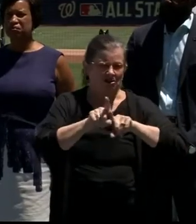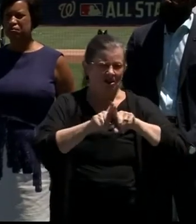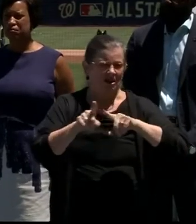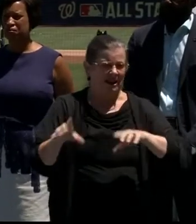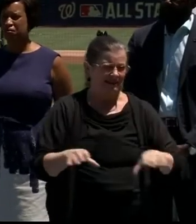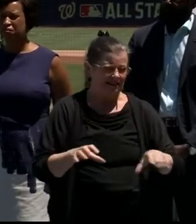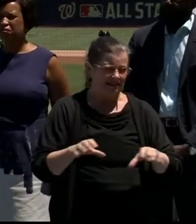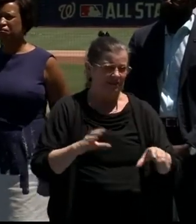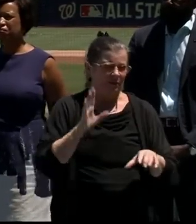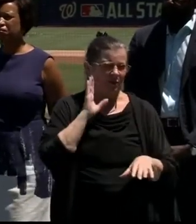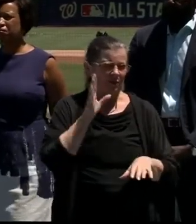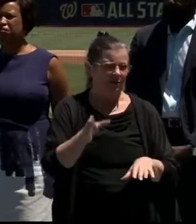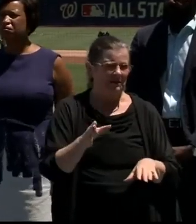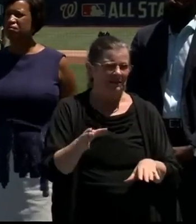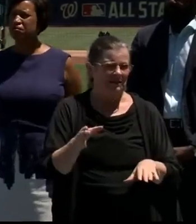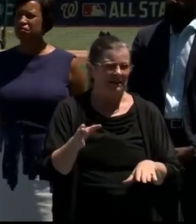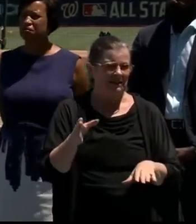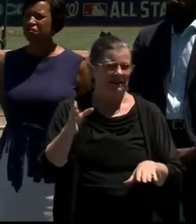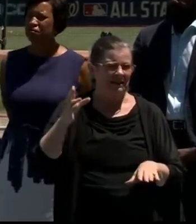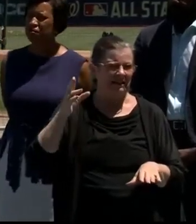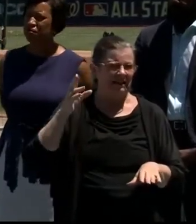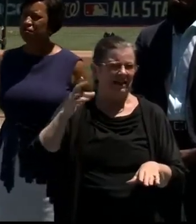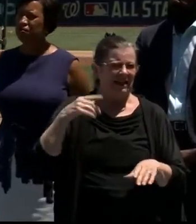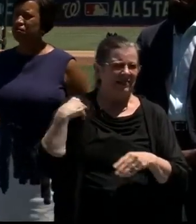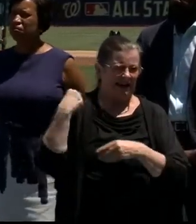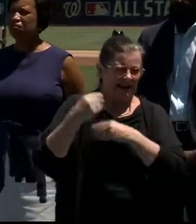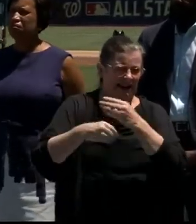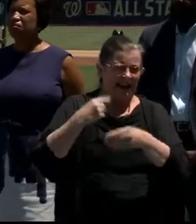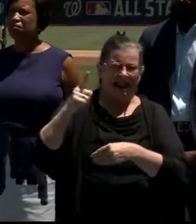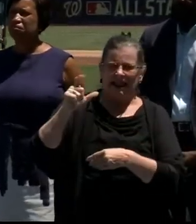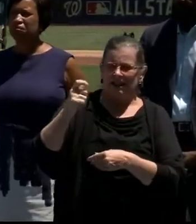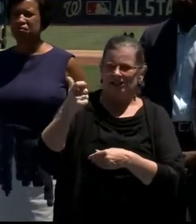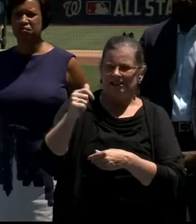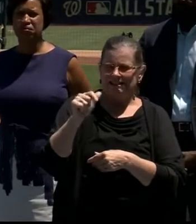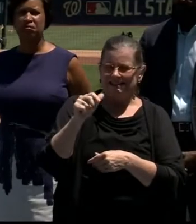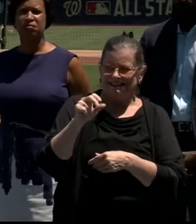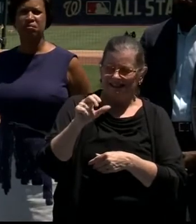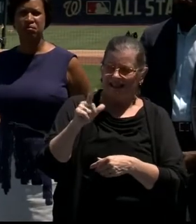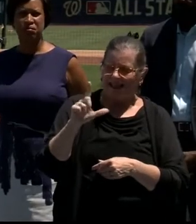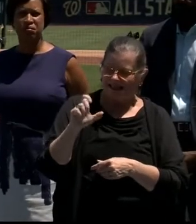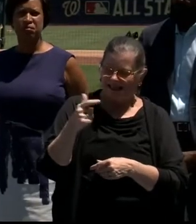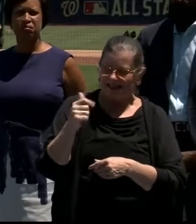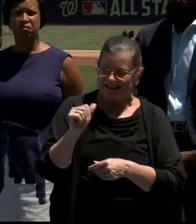CELEBRITY SOFTBALL GAME, THE T-MOBILE HOME RUN DERBY AND THEN